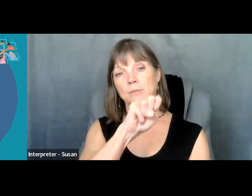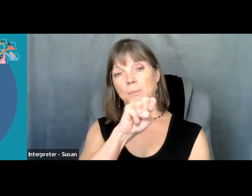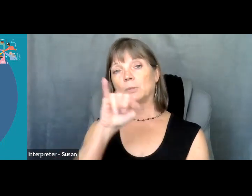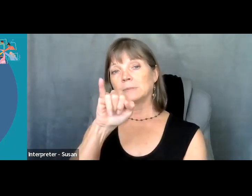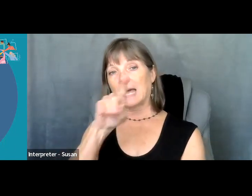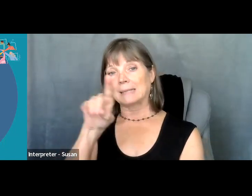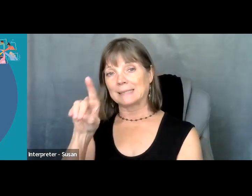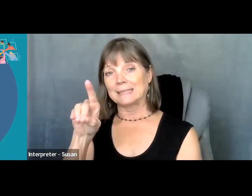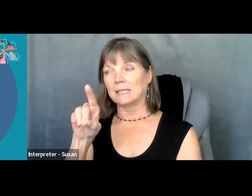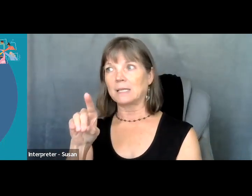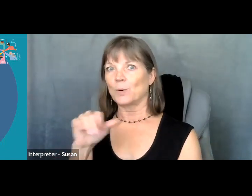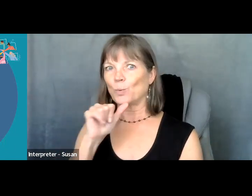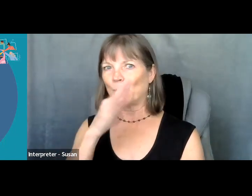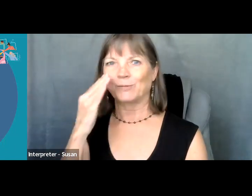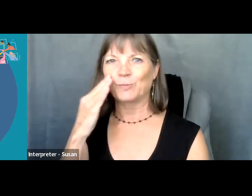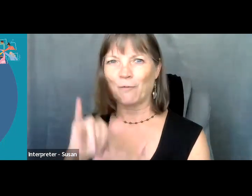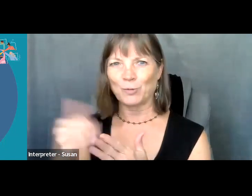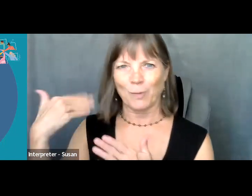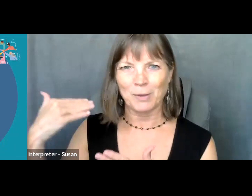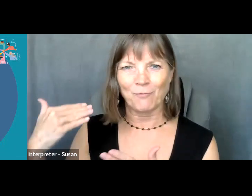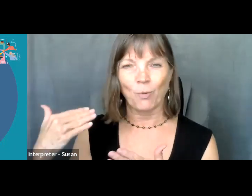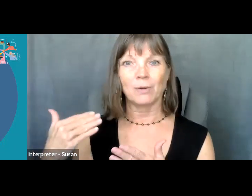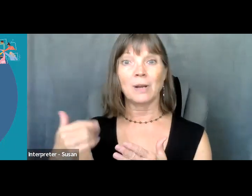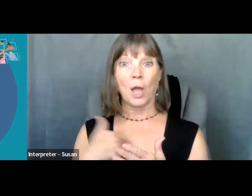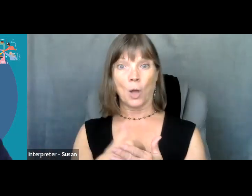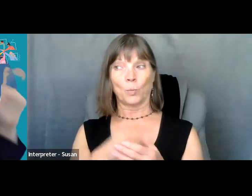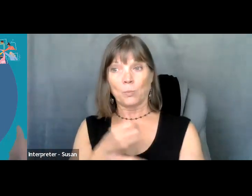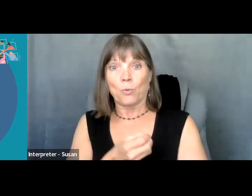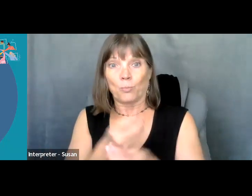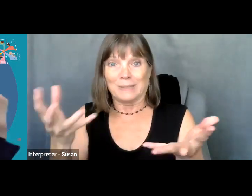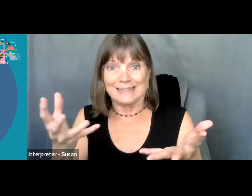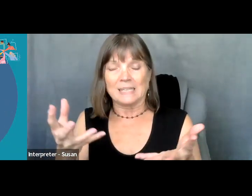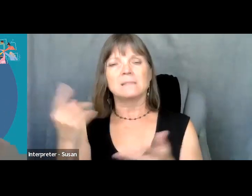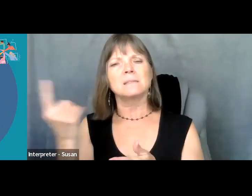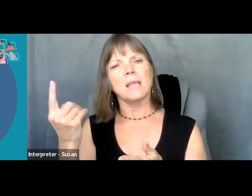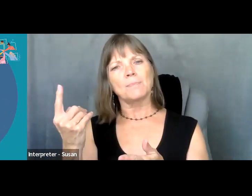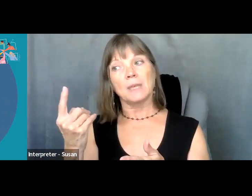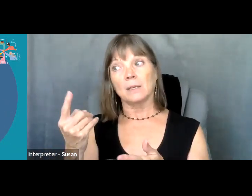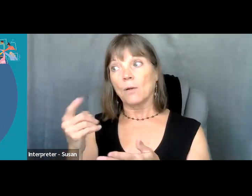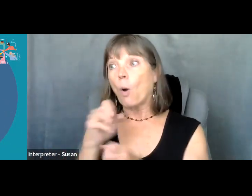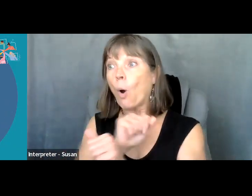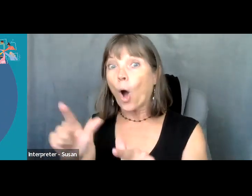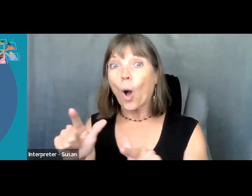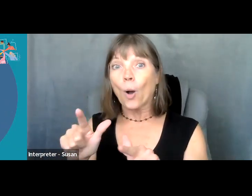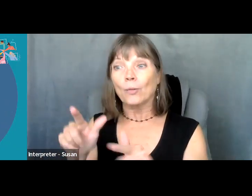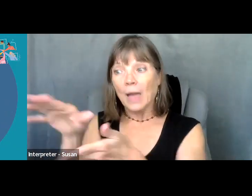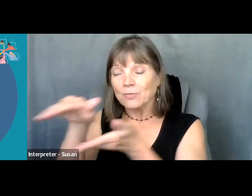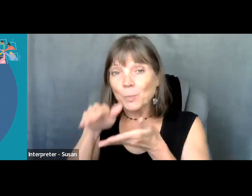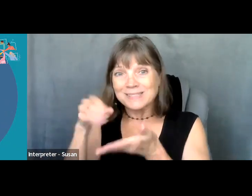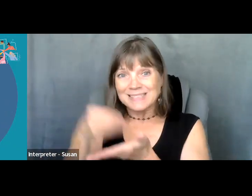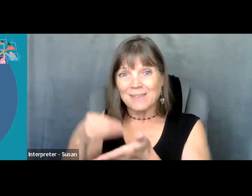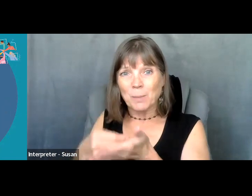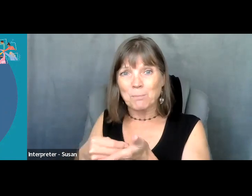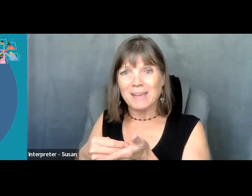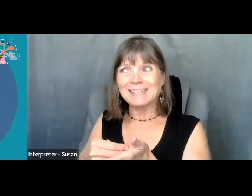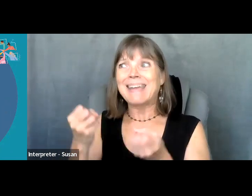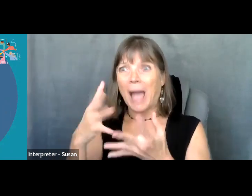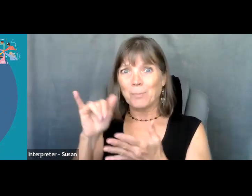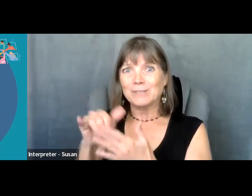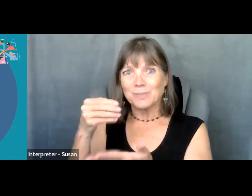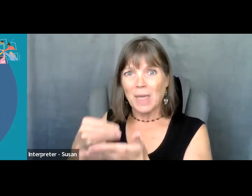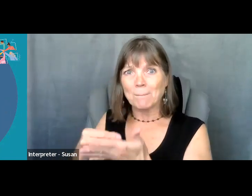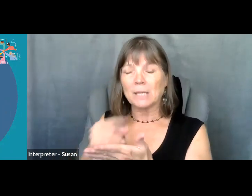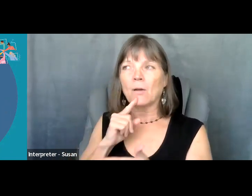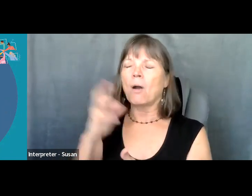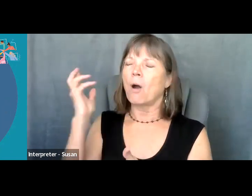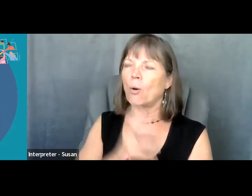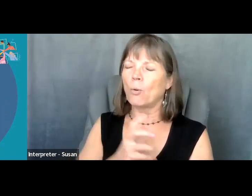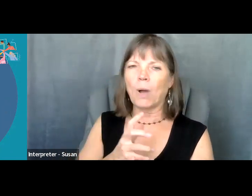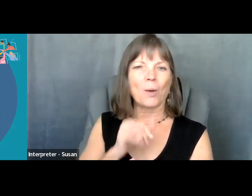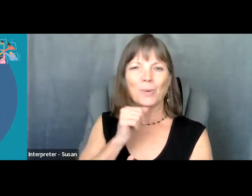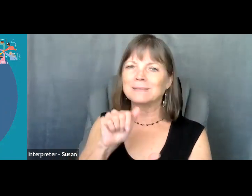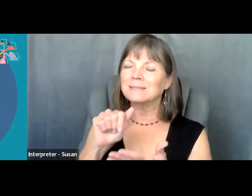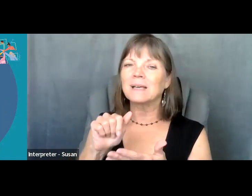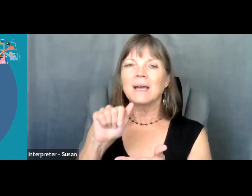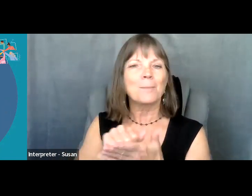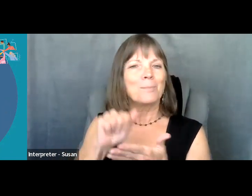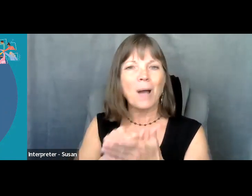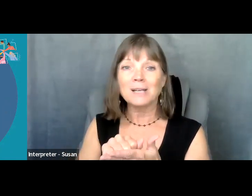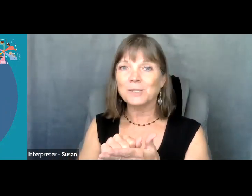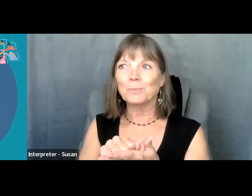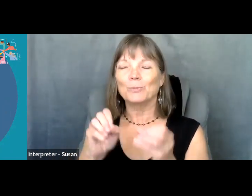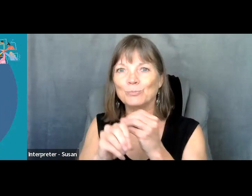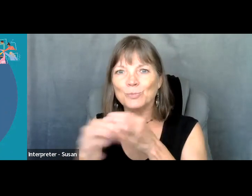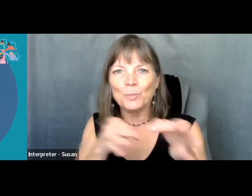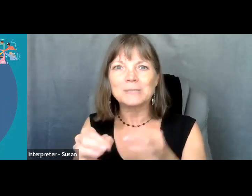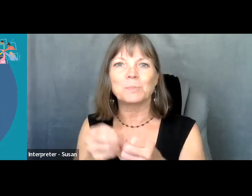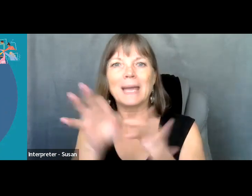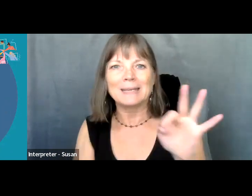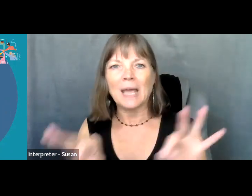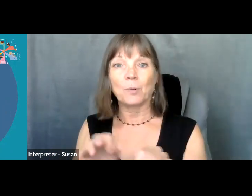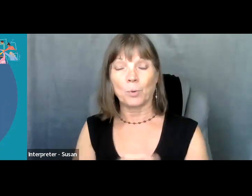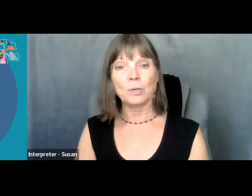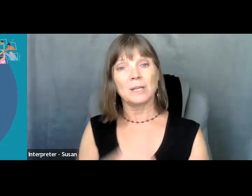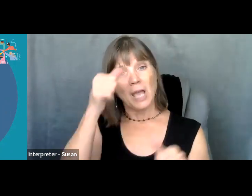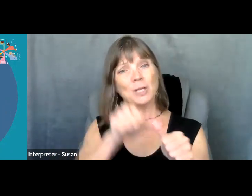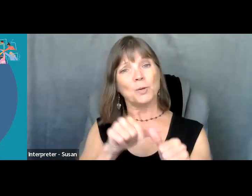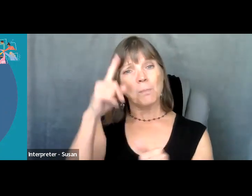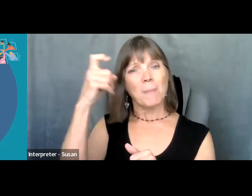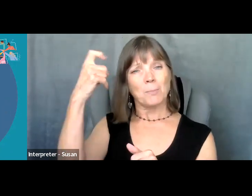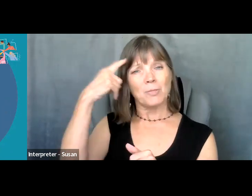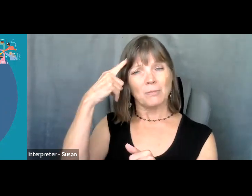Kelly Crosbie (she/her): unprecedented. We're going to release something that gives all of the things that we got funded, and how much money it was. It was truly extraordinary. If you remember, the governor put out a one billion dollars. Reinvestment of behavioral health and resilience plan